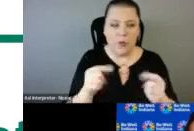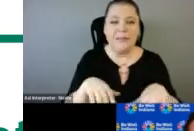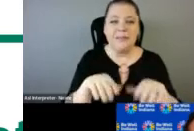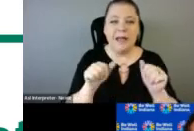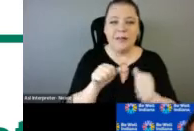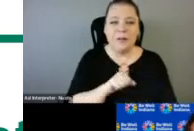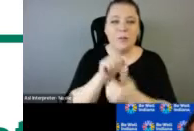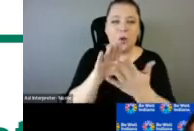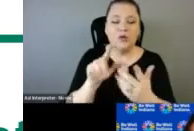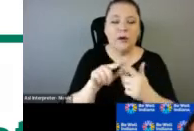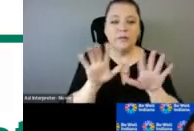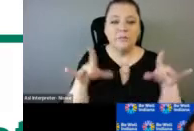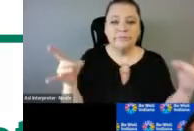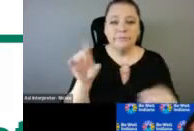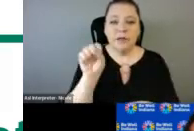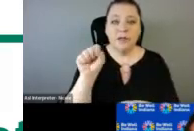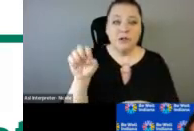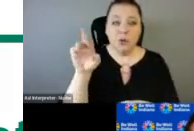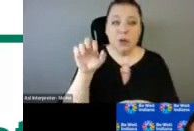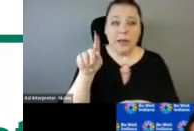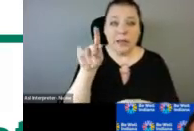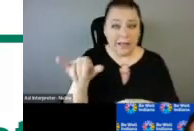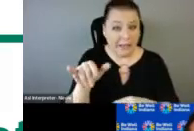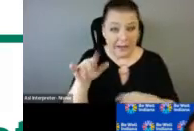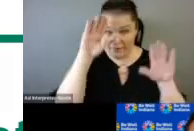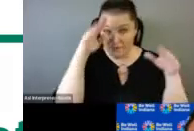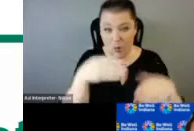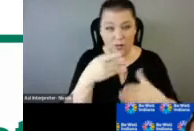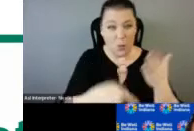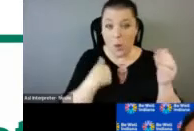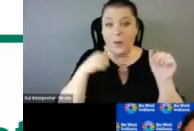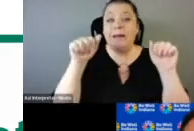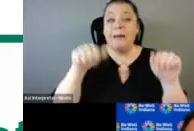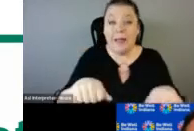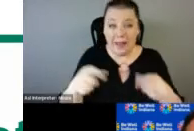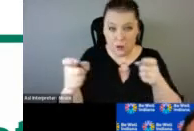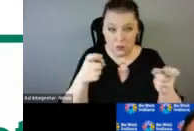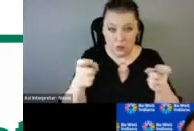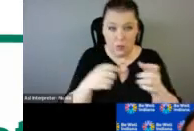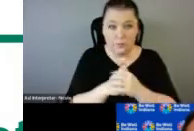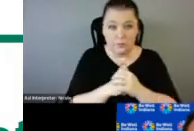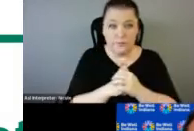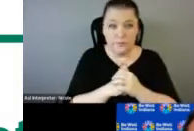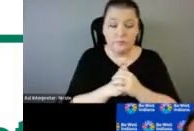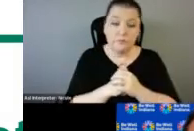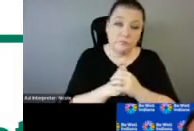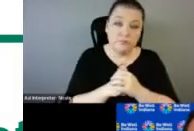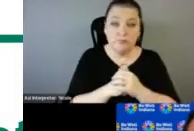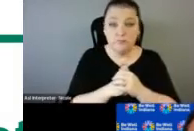which is, you know, focus on what we can control. You know, and so it doesn't always again,